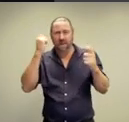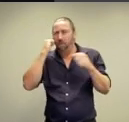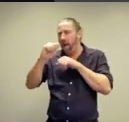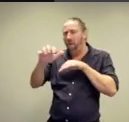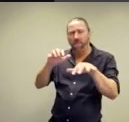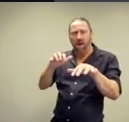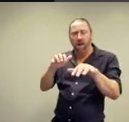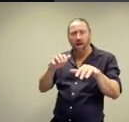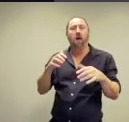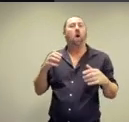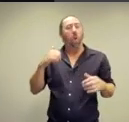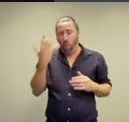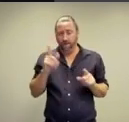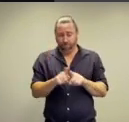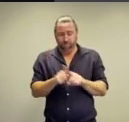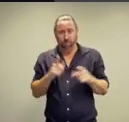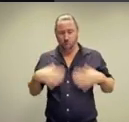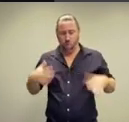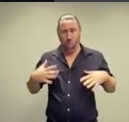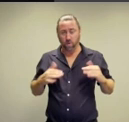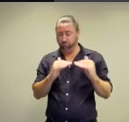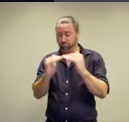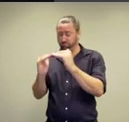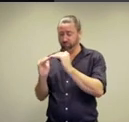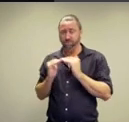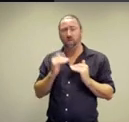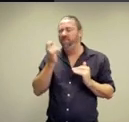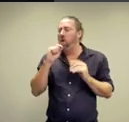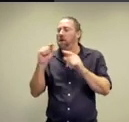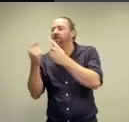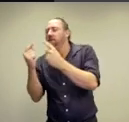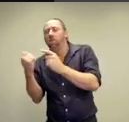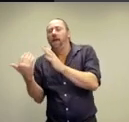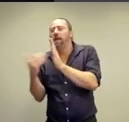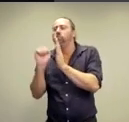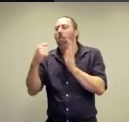and very few of them strayed away from this core identity,